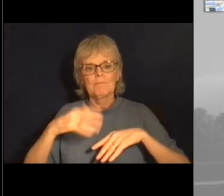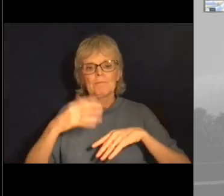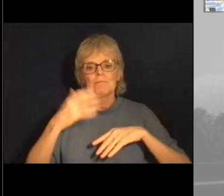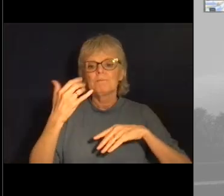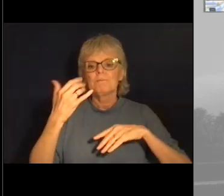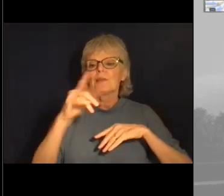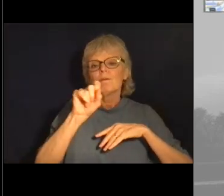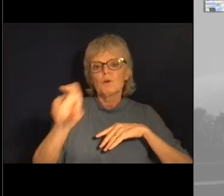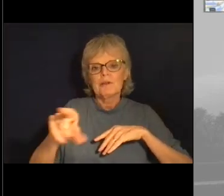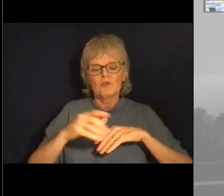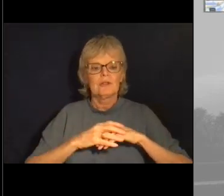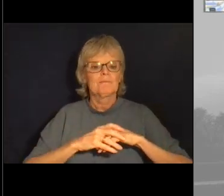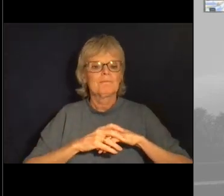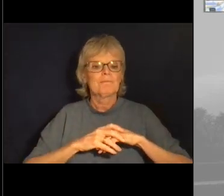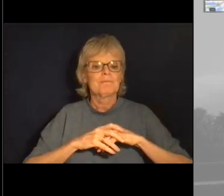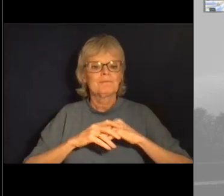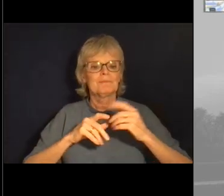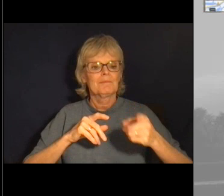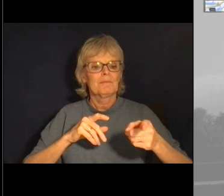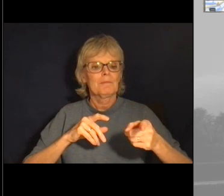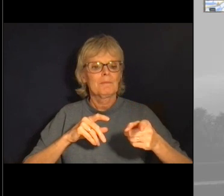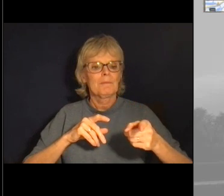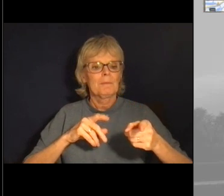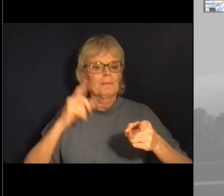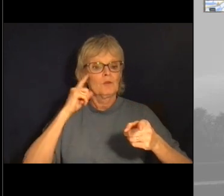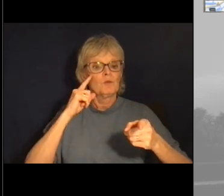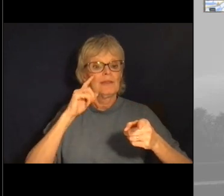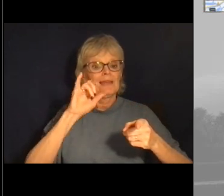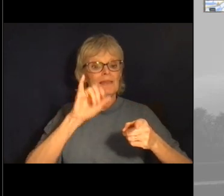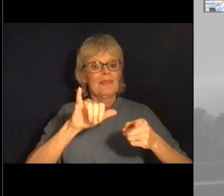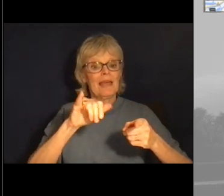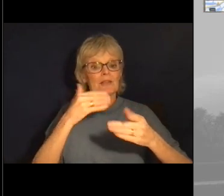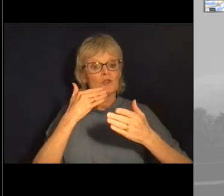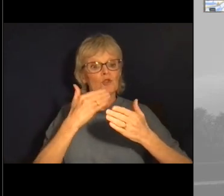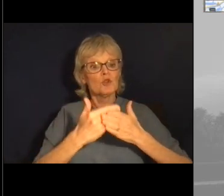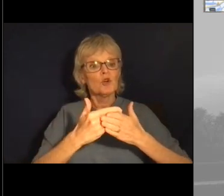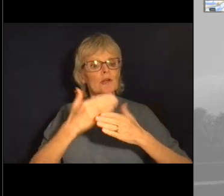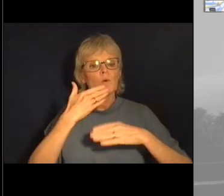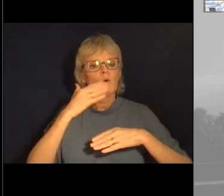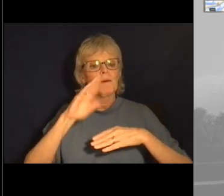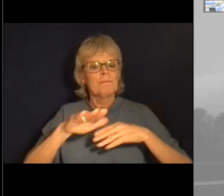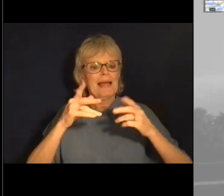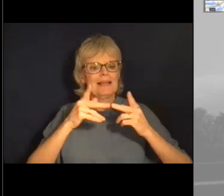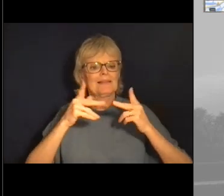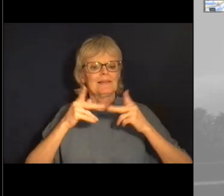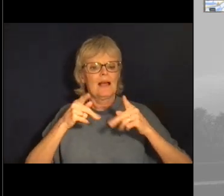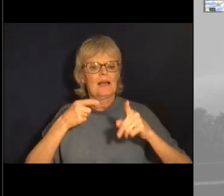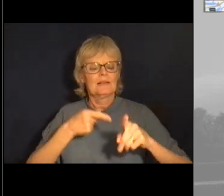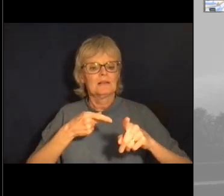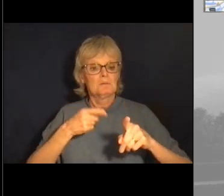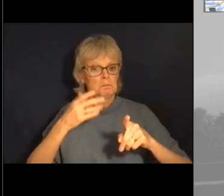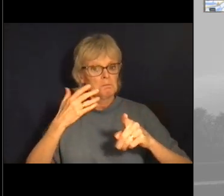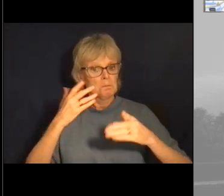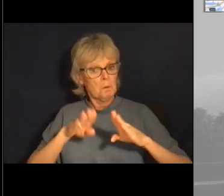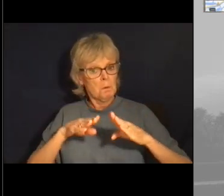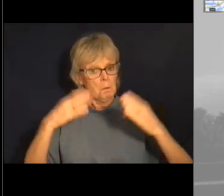I'm going to give you a couple of examples and I want you to tell me if you think this site is a good site or a bad site. Like this one, this one seems pretty open. There doesn't really seem like